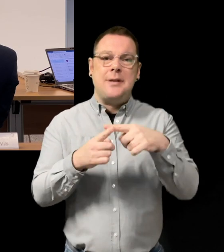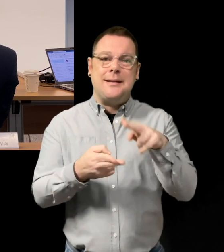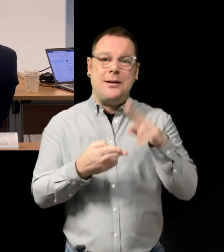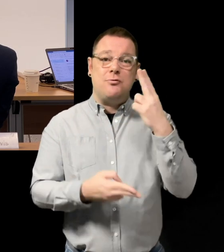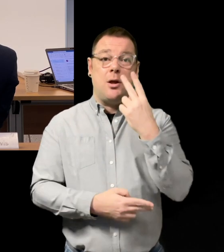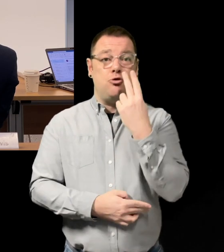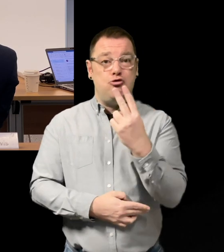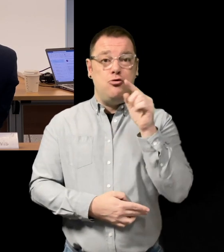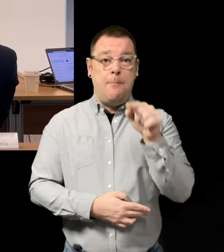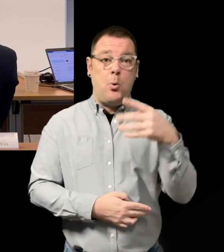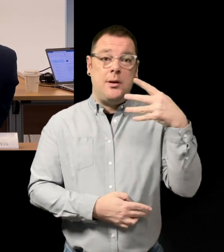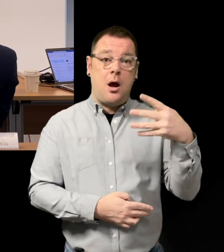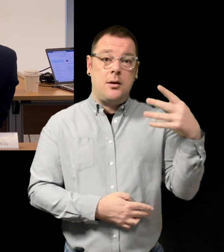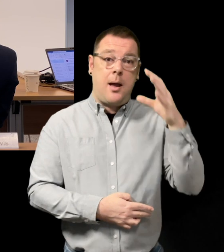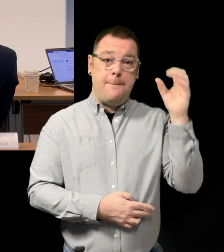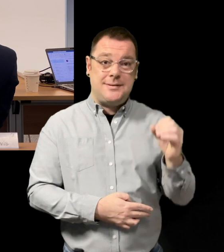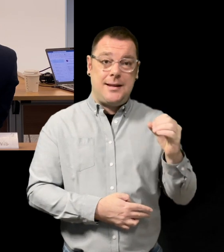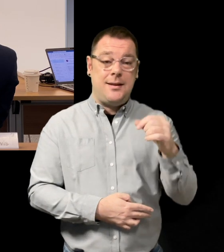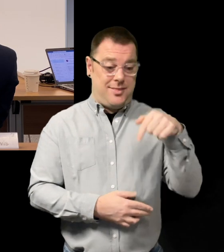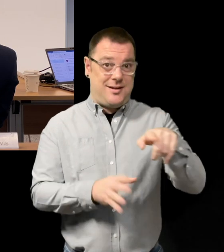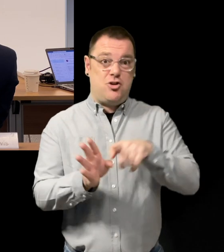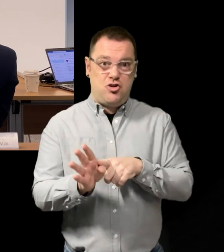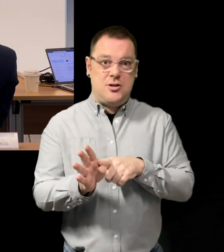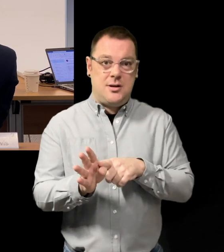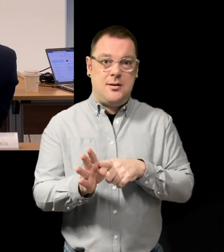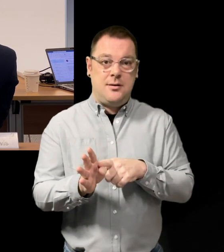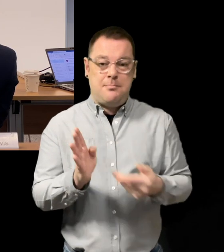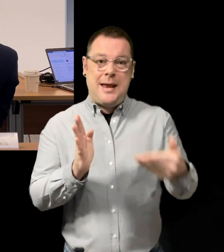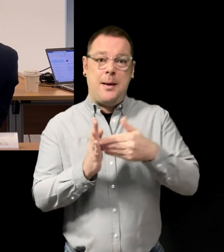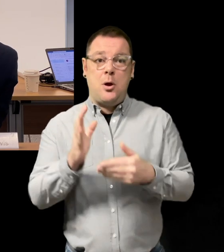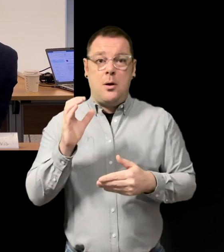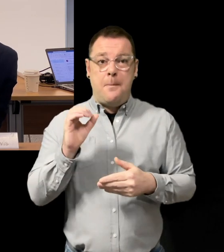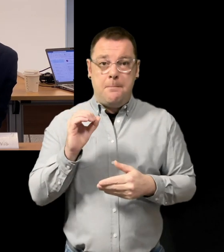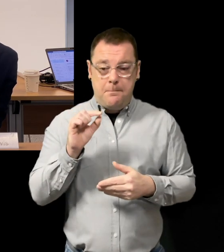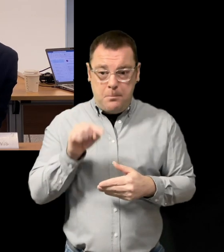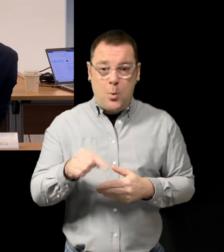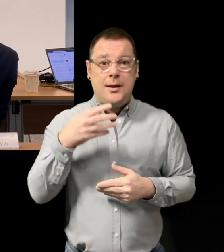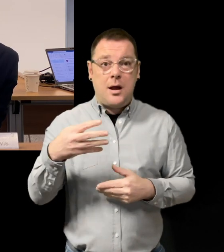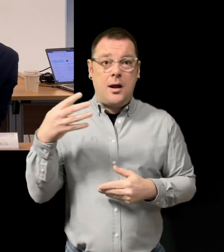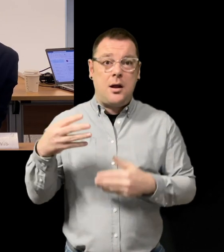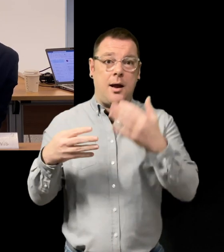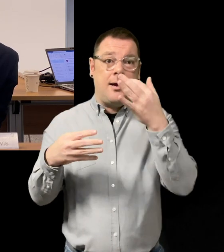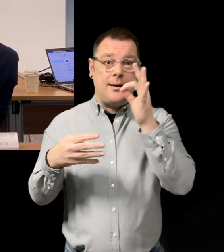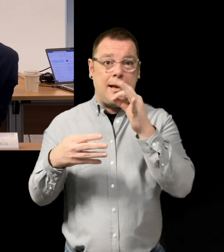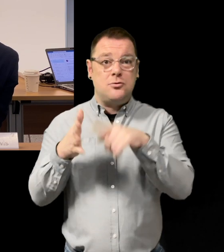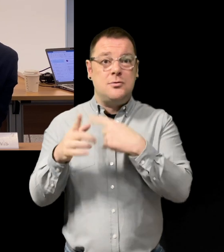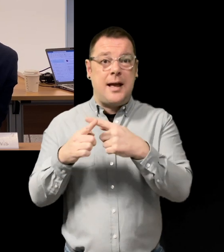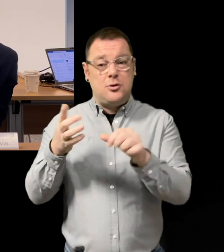increase of 2.99% this year, made up 0.99% core council tax increase